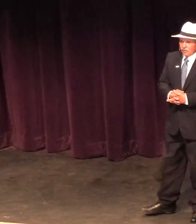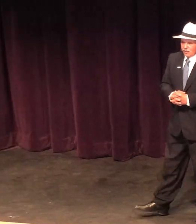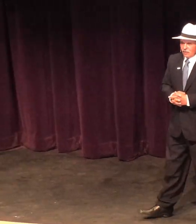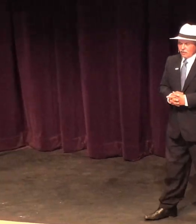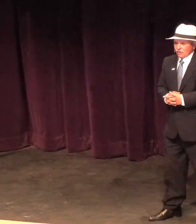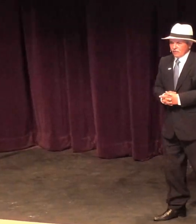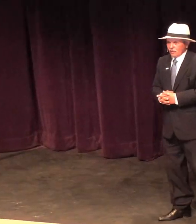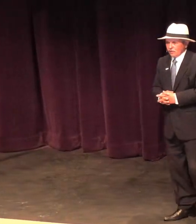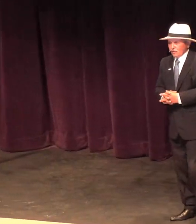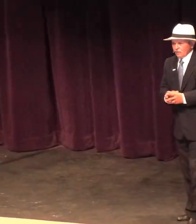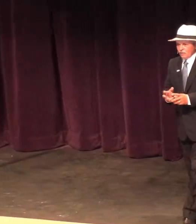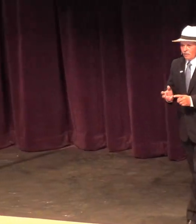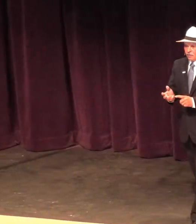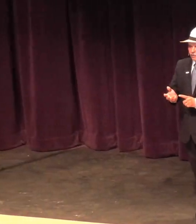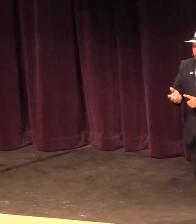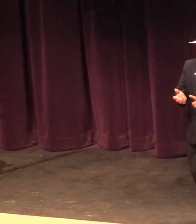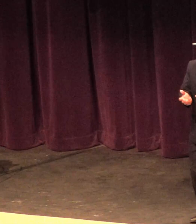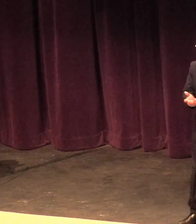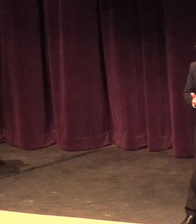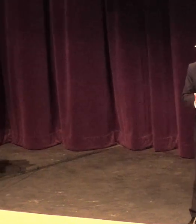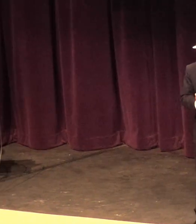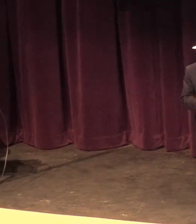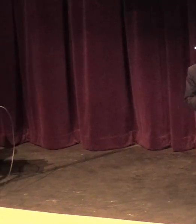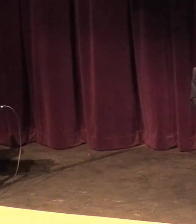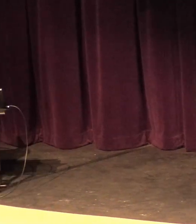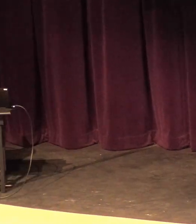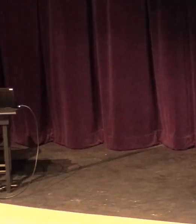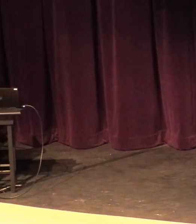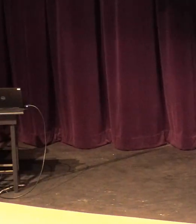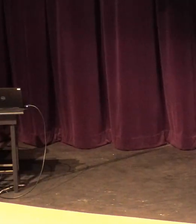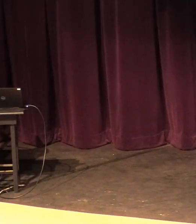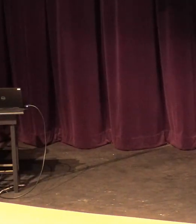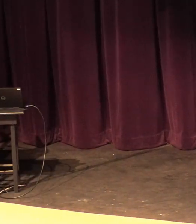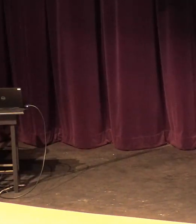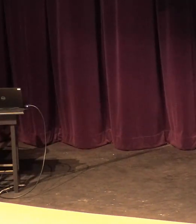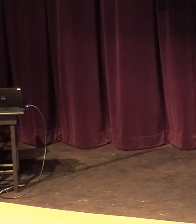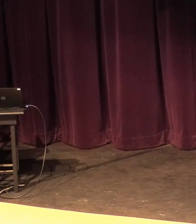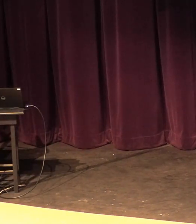depends on how people hear from you about the bonds